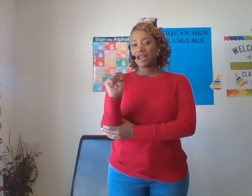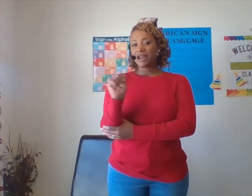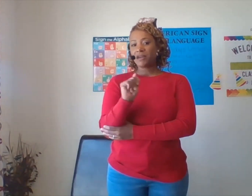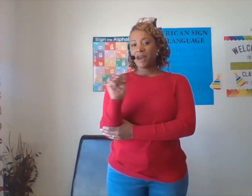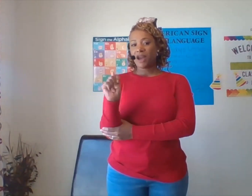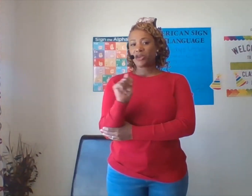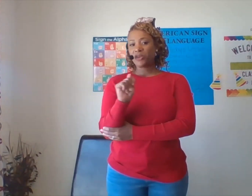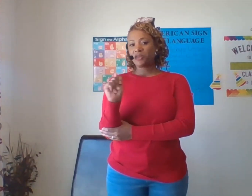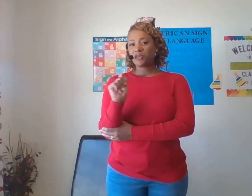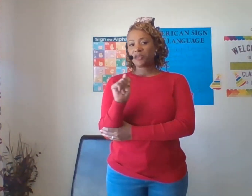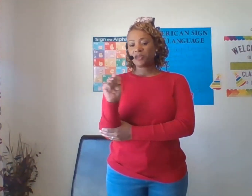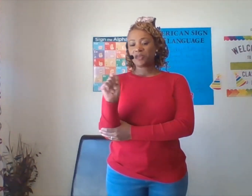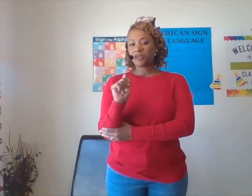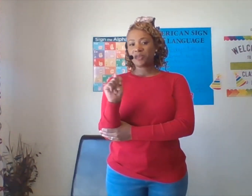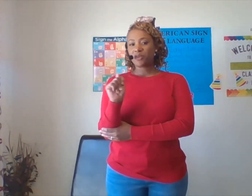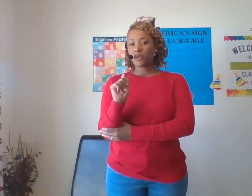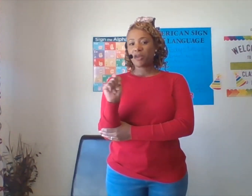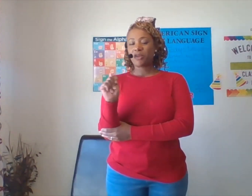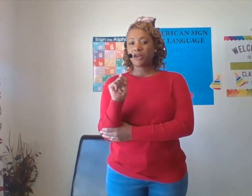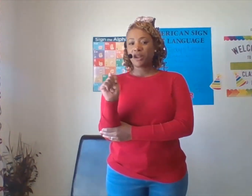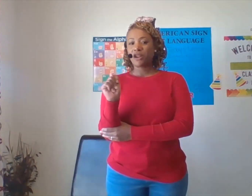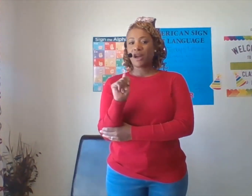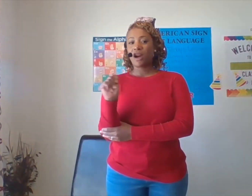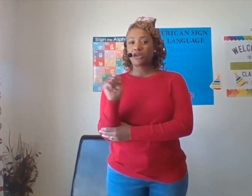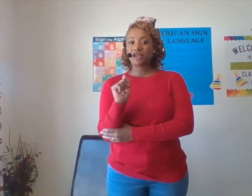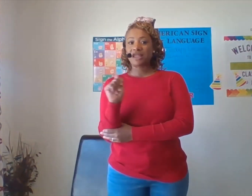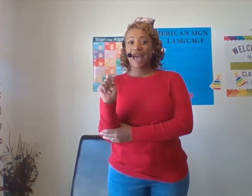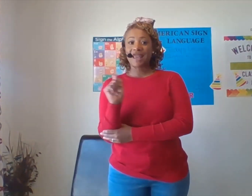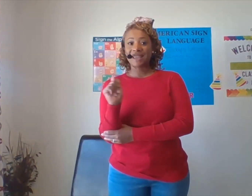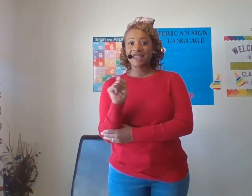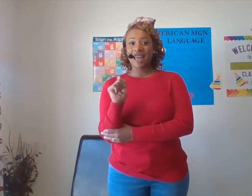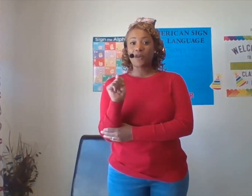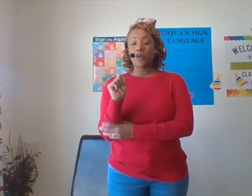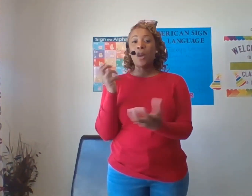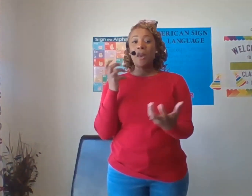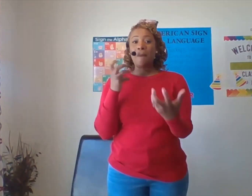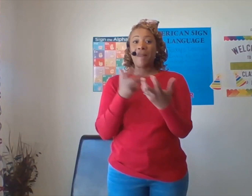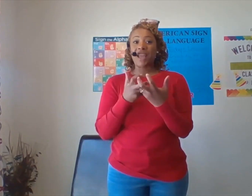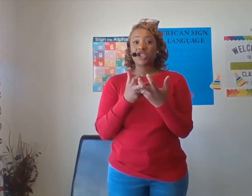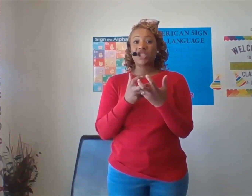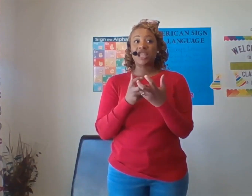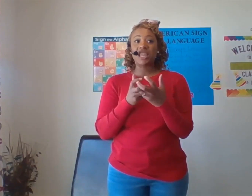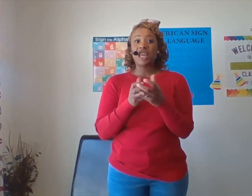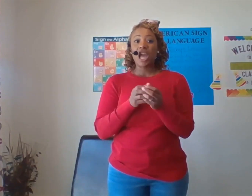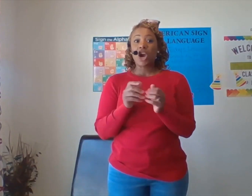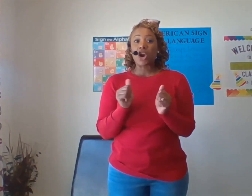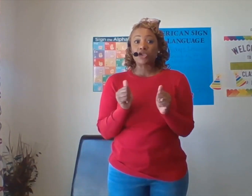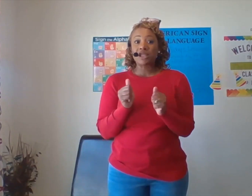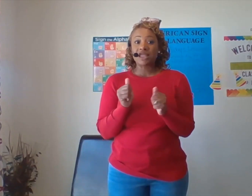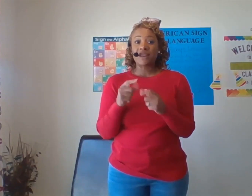bathroom remember depending on how you sign this side will match the urgency of